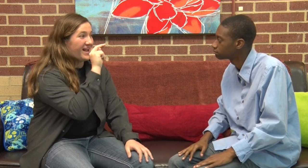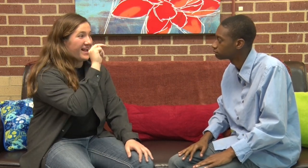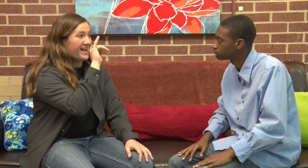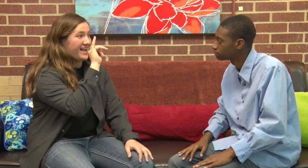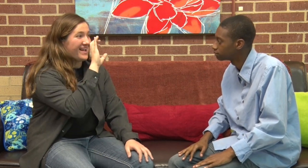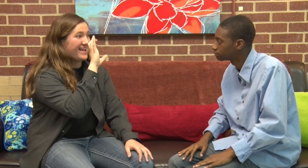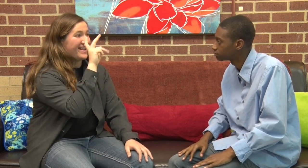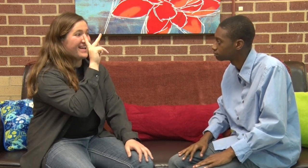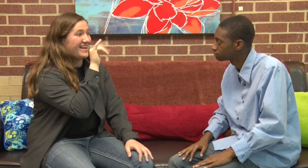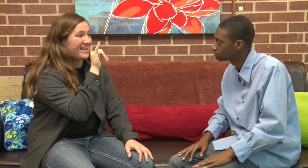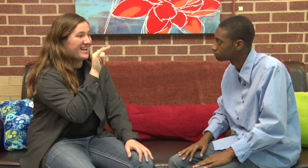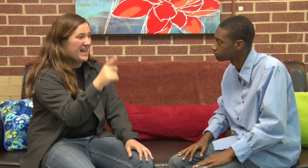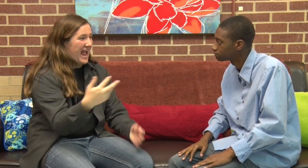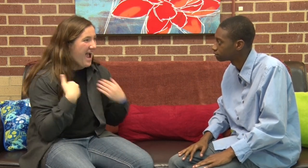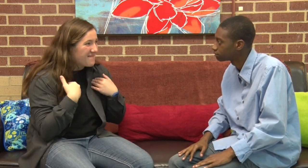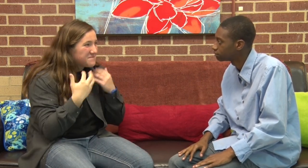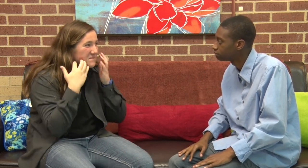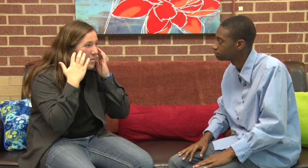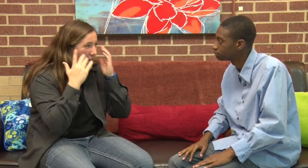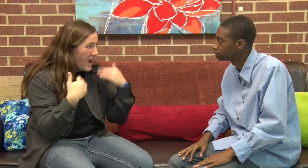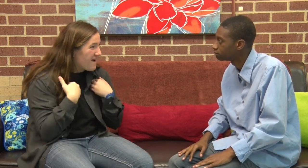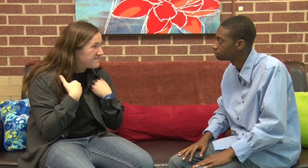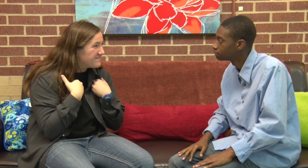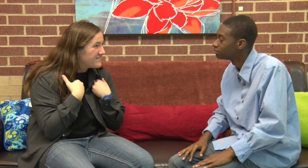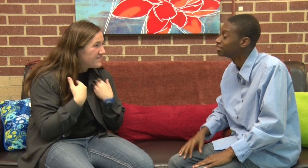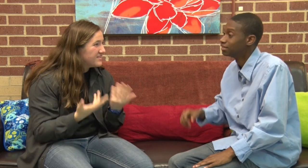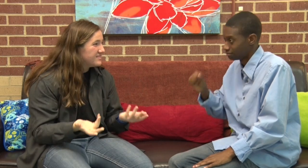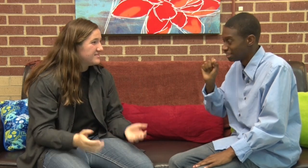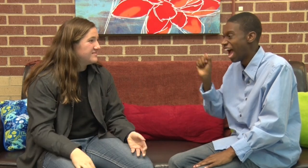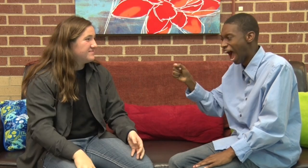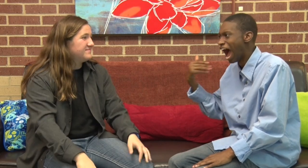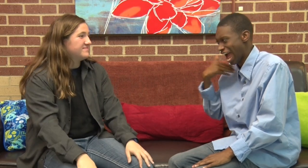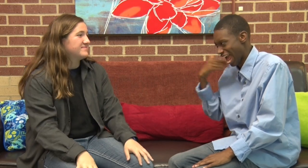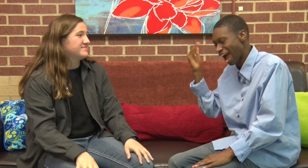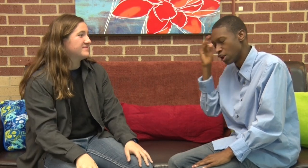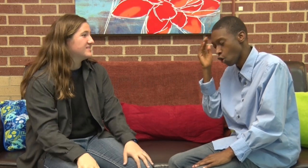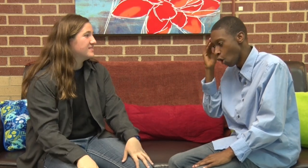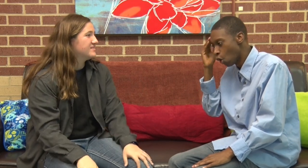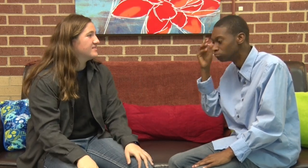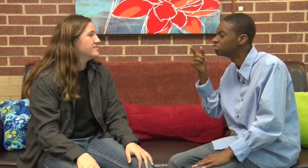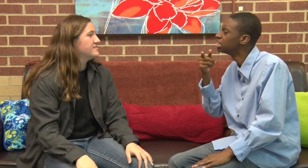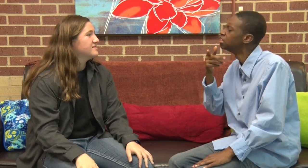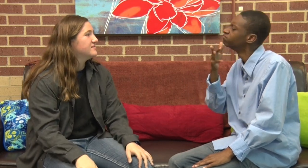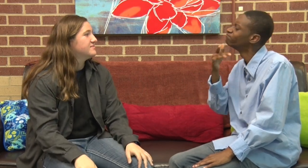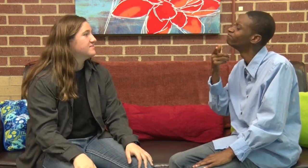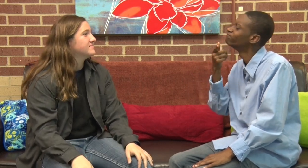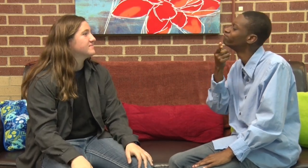Yeah, and his best friend Nicky, he has a ton of freckles! Yes, I know. I know.